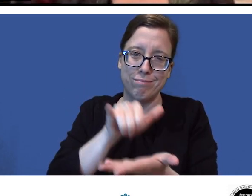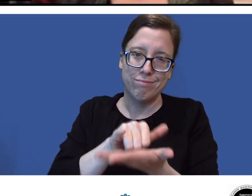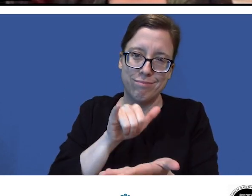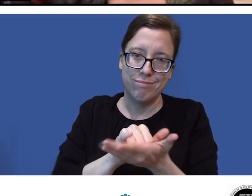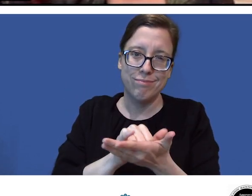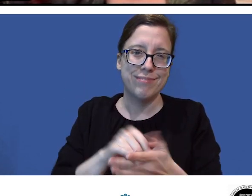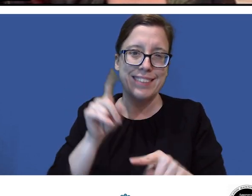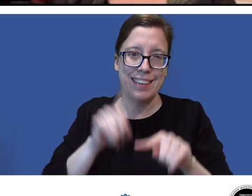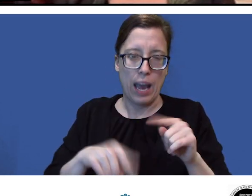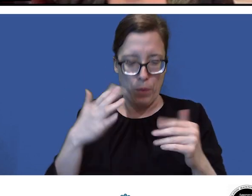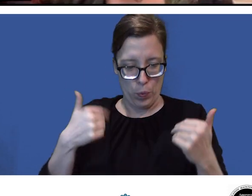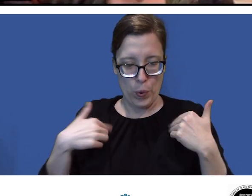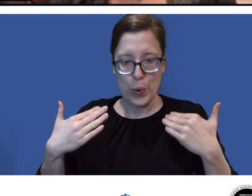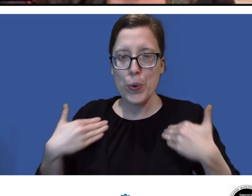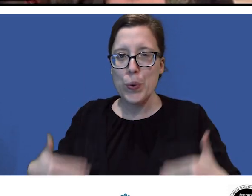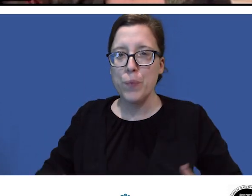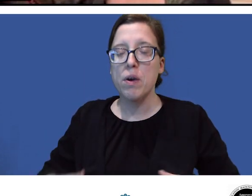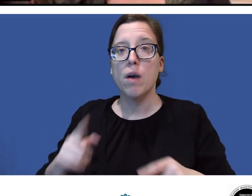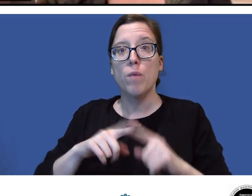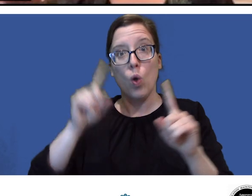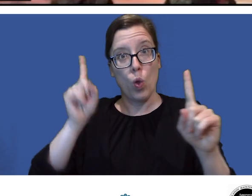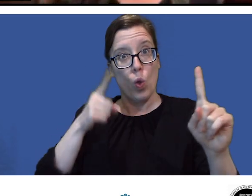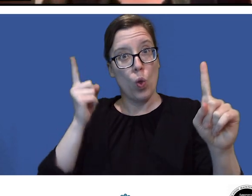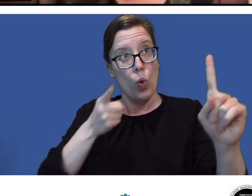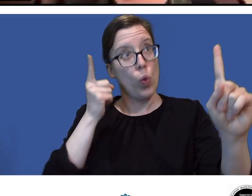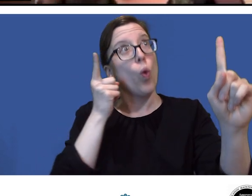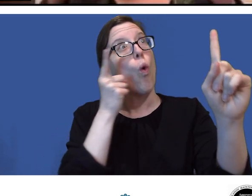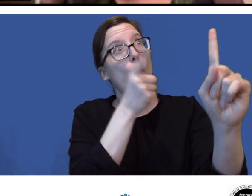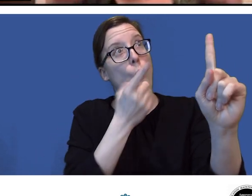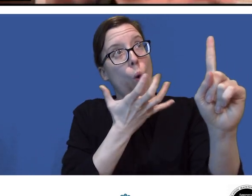star of 100% of the time. And maybe if we're lucky,